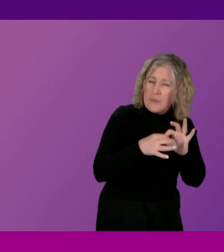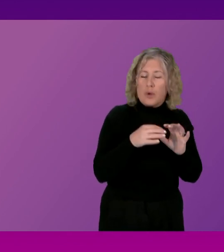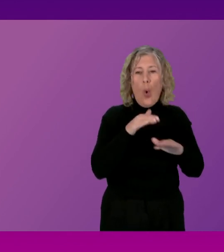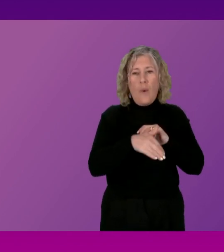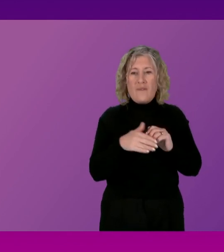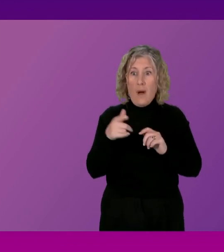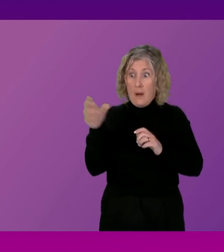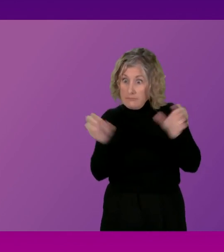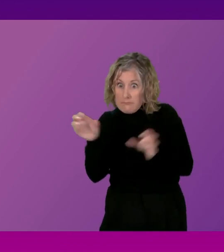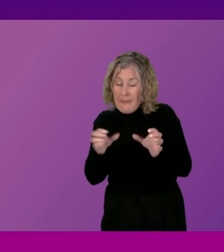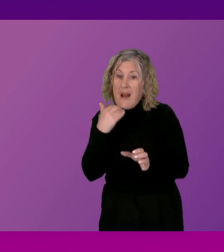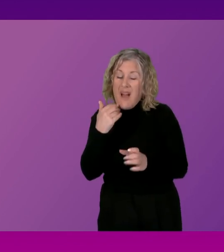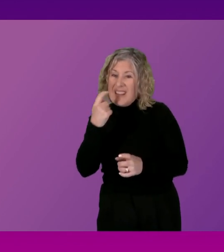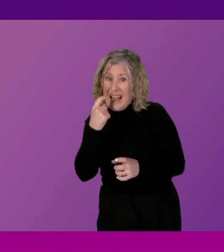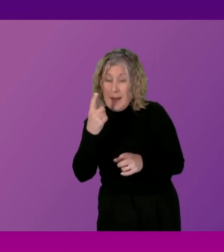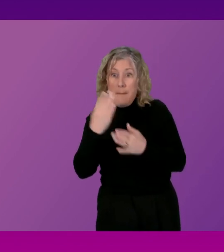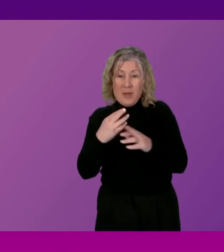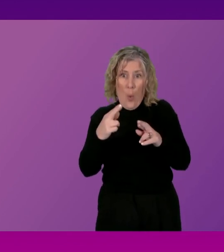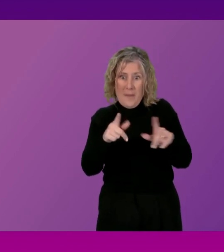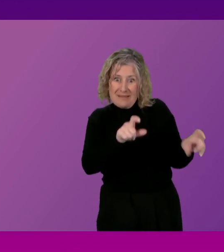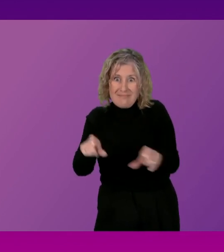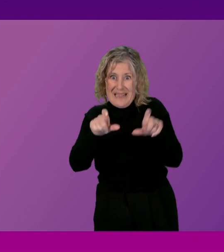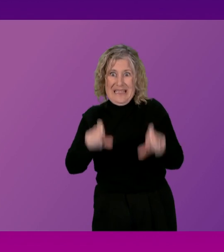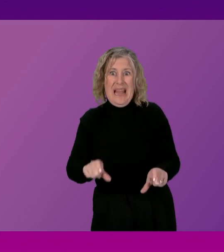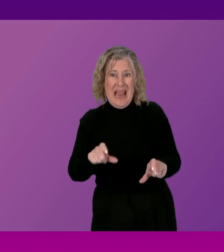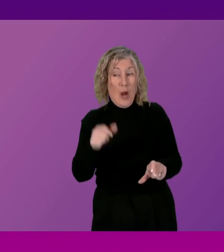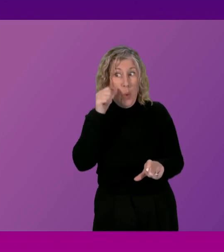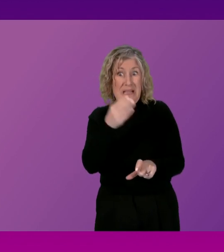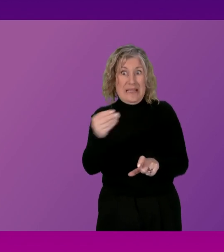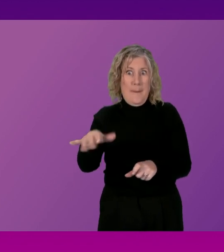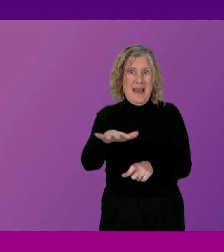particularly in areas where we know that the problem is most acute.